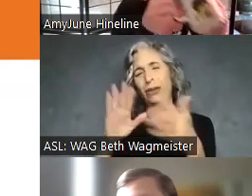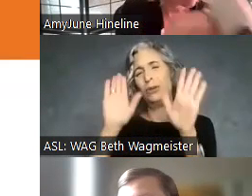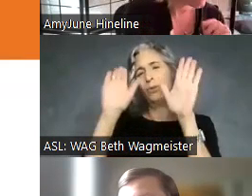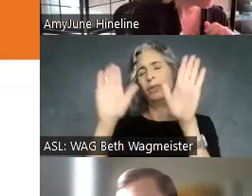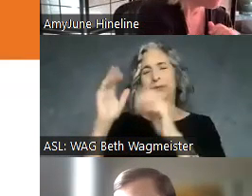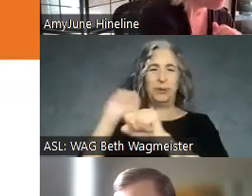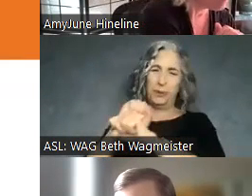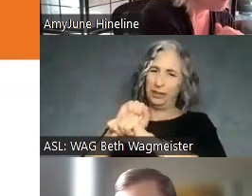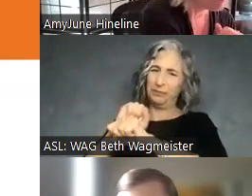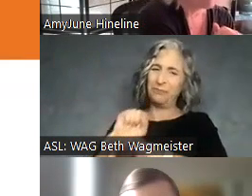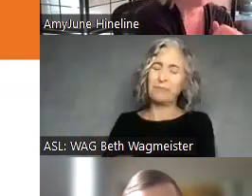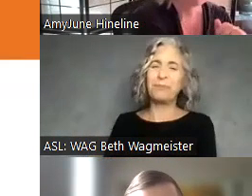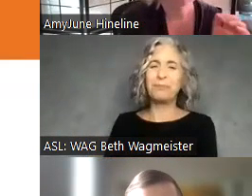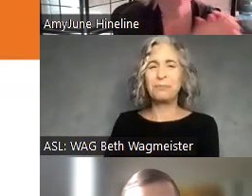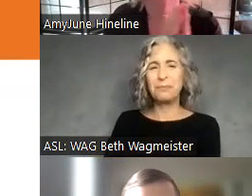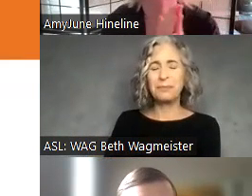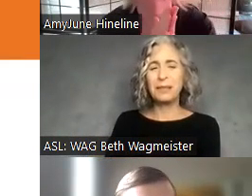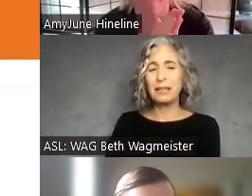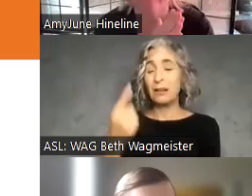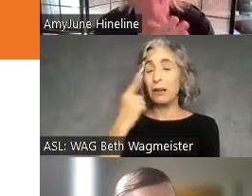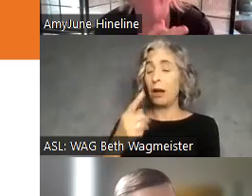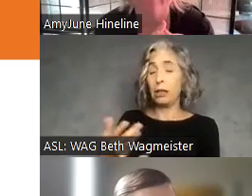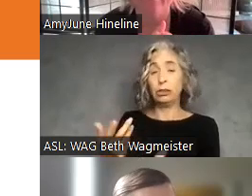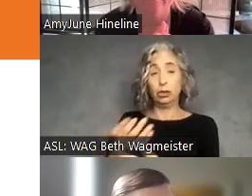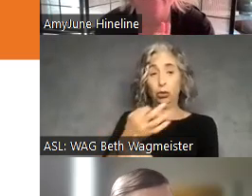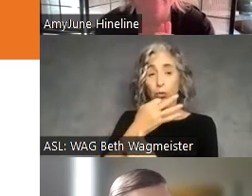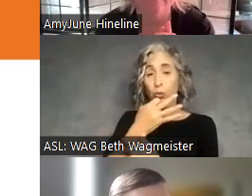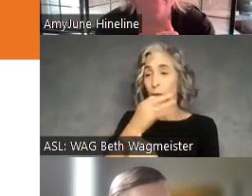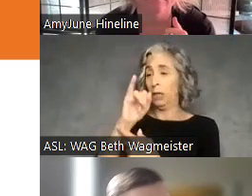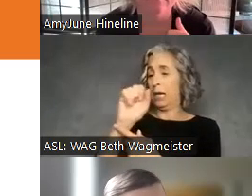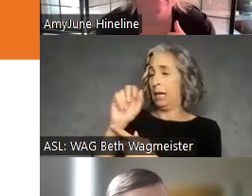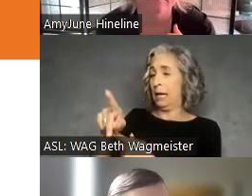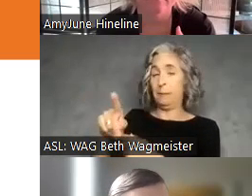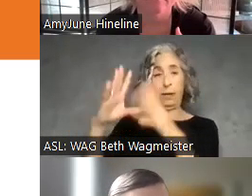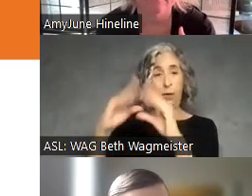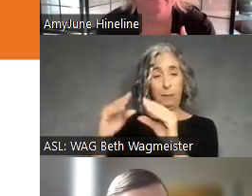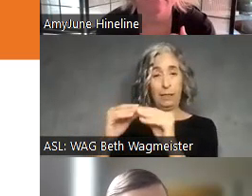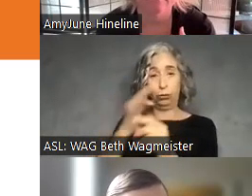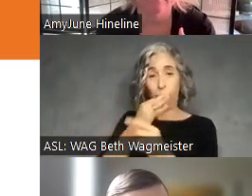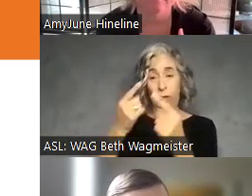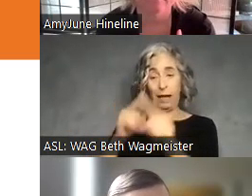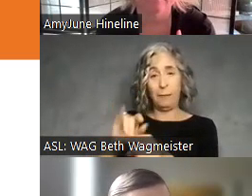I just wanted to thank AmyJune again for such a wonderful presentation. It was lovely to see all